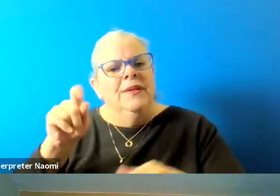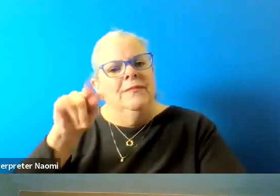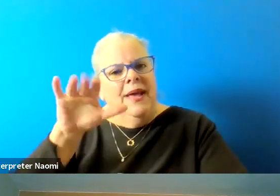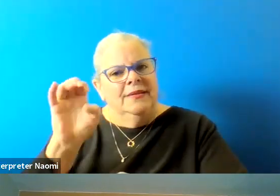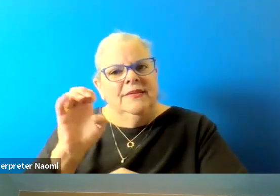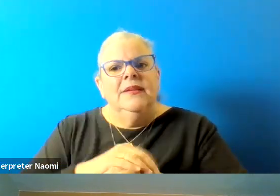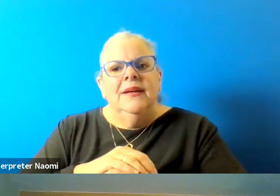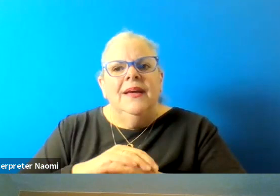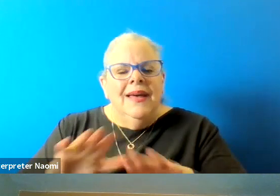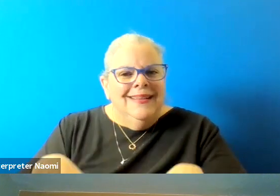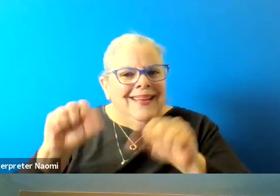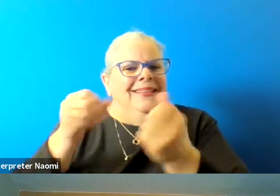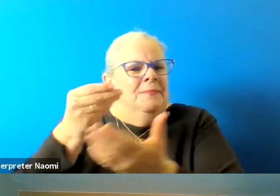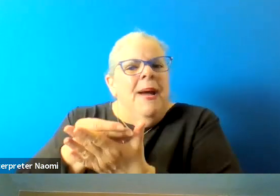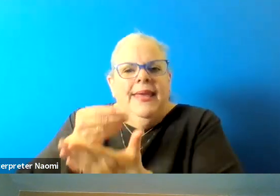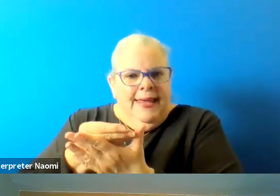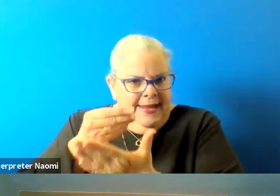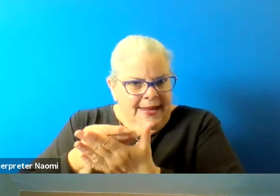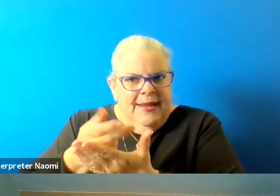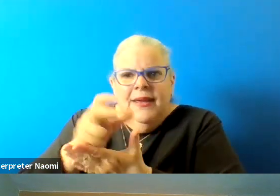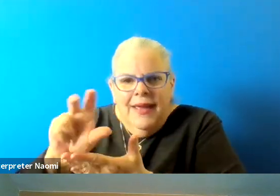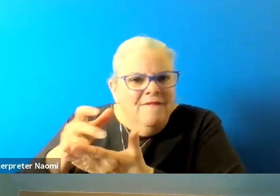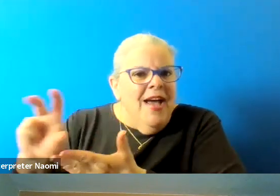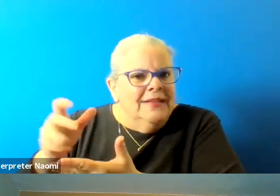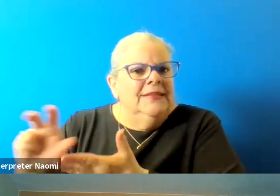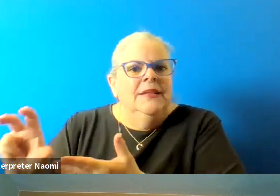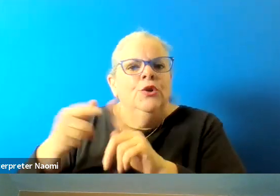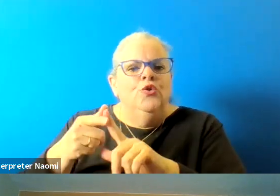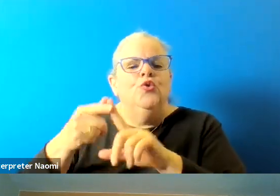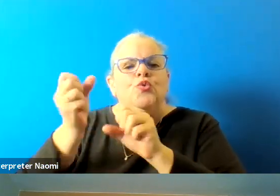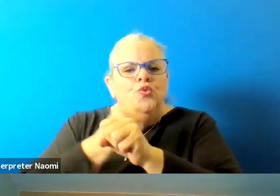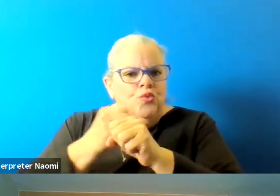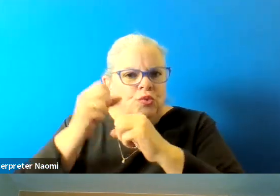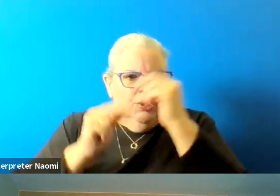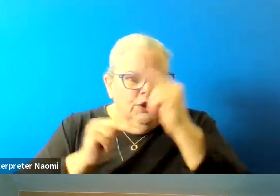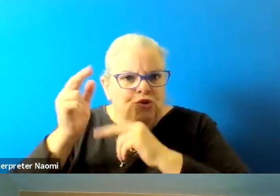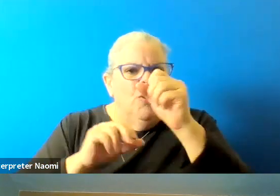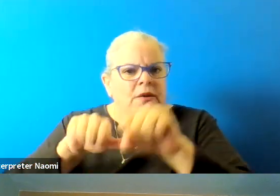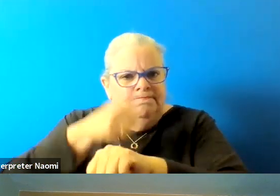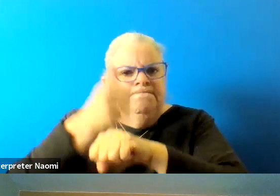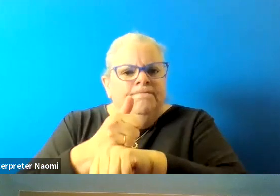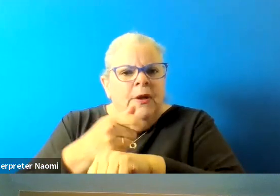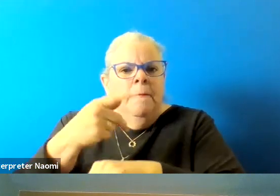It takes money to construct the park and open space. So that it's accessible,